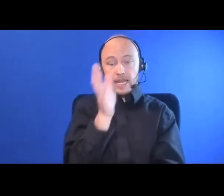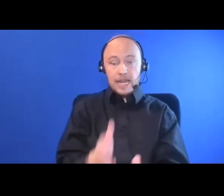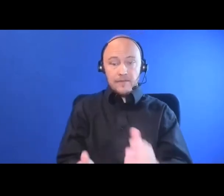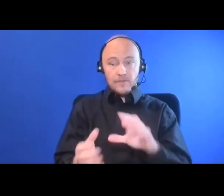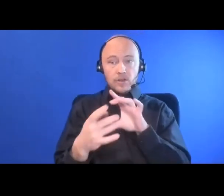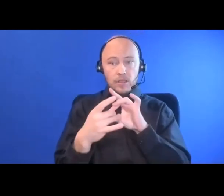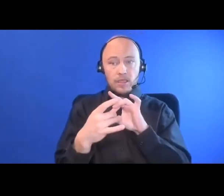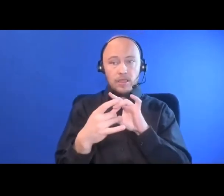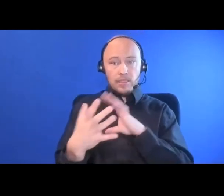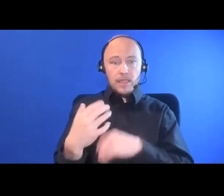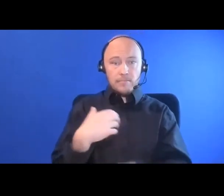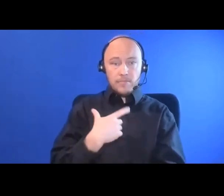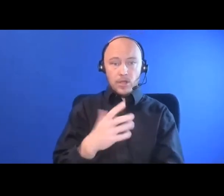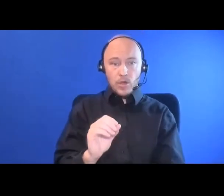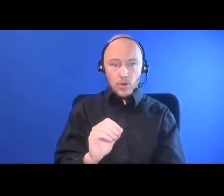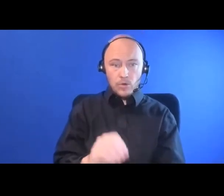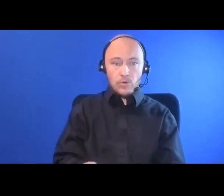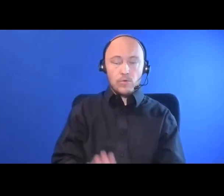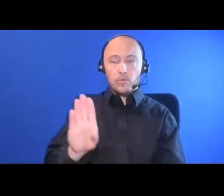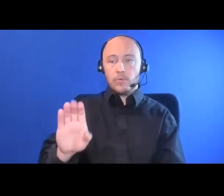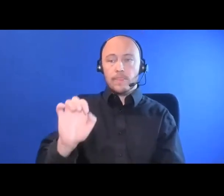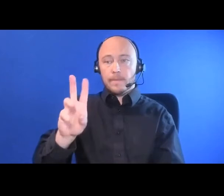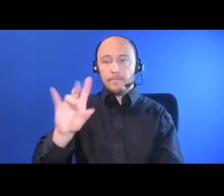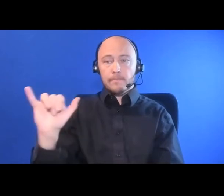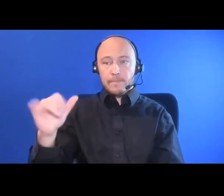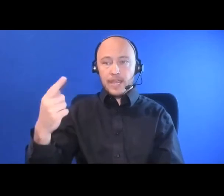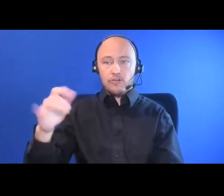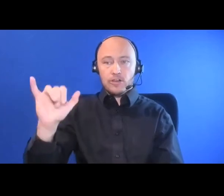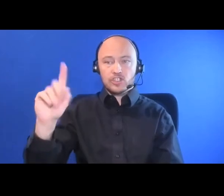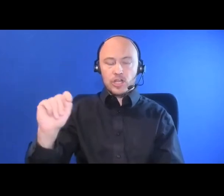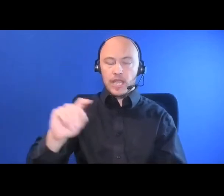and "The Berry Giant" are excellent examples